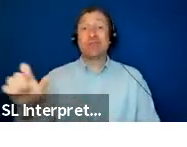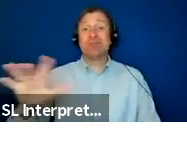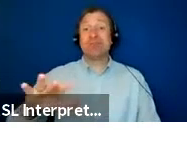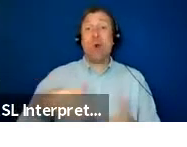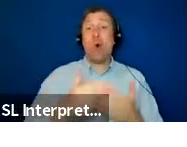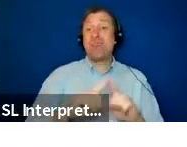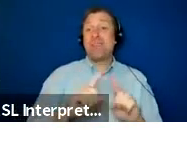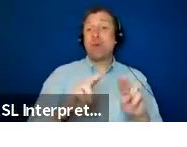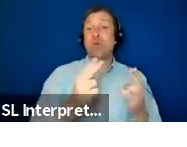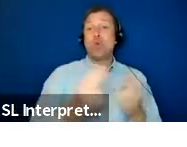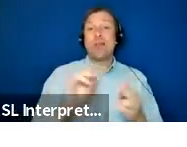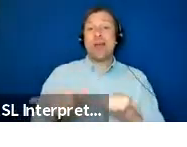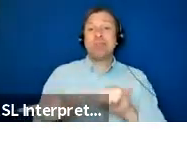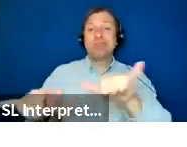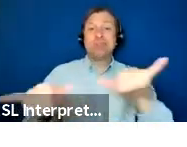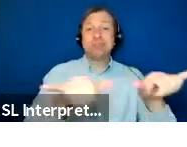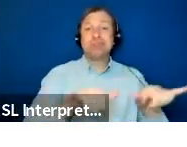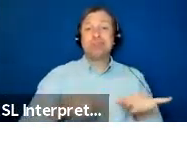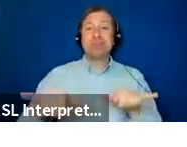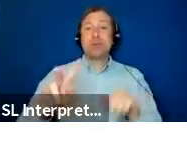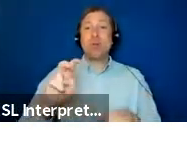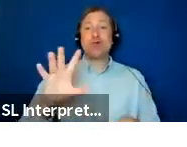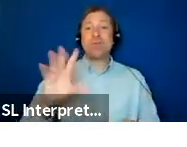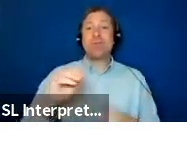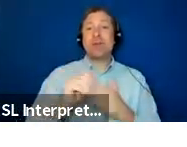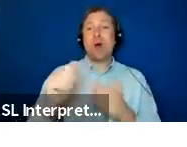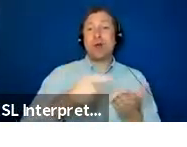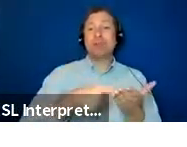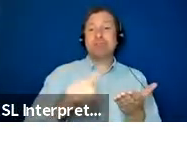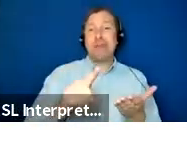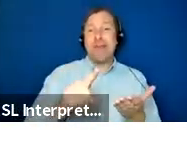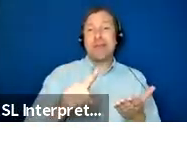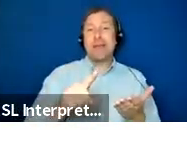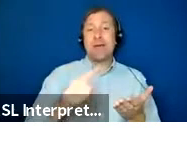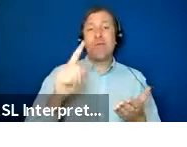who's getting paid, will be paid that flat stipend rate. I do want to note that certain performers